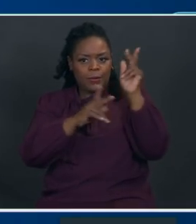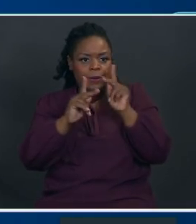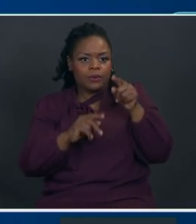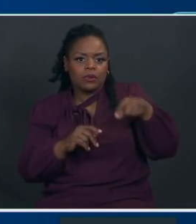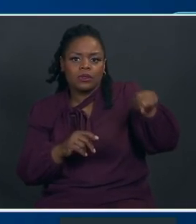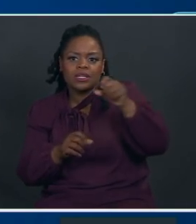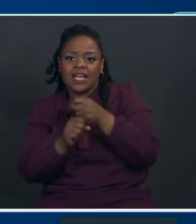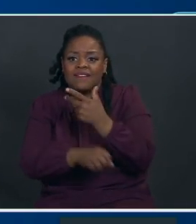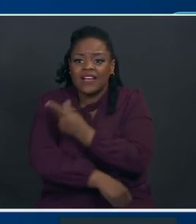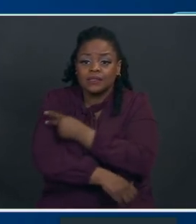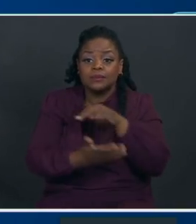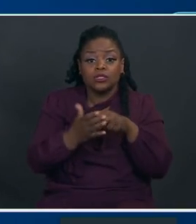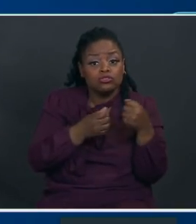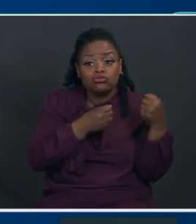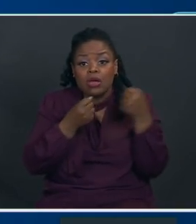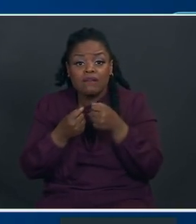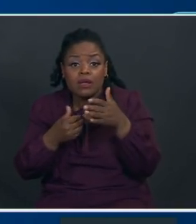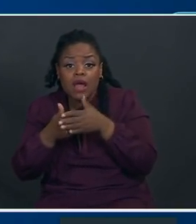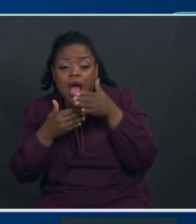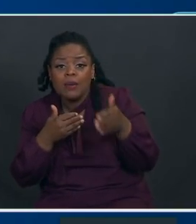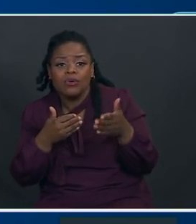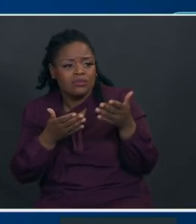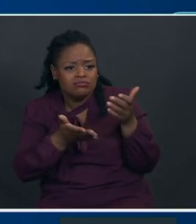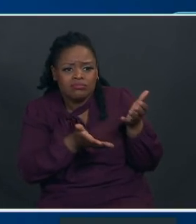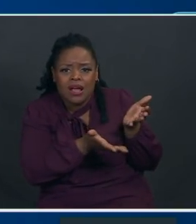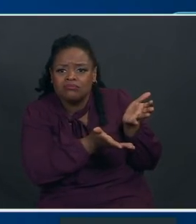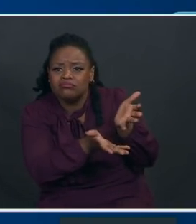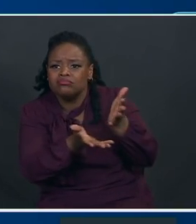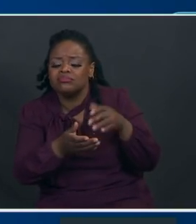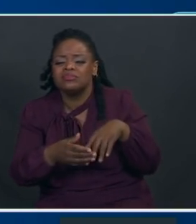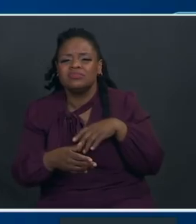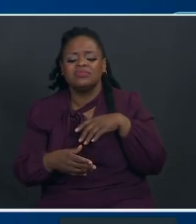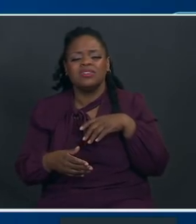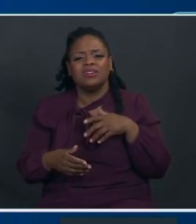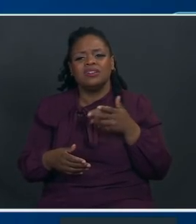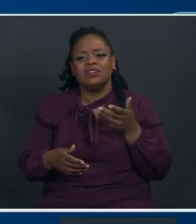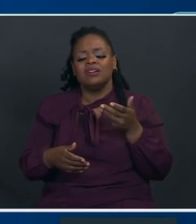Second, wear a mask, practice social distancing and wash your hands.